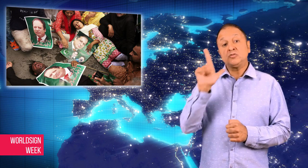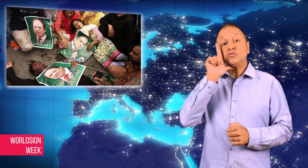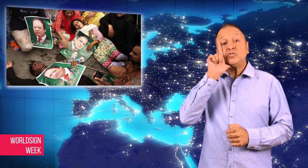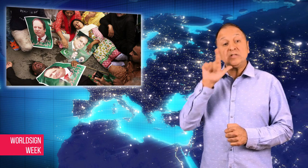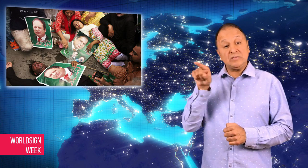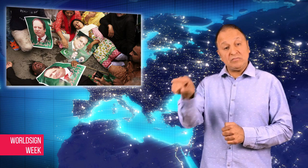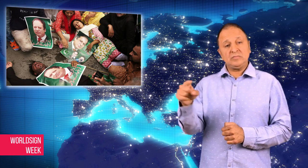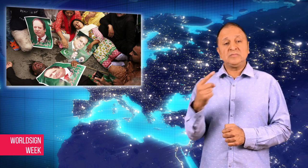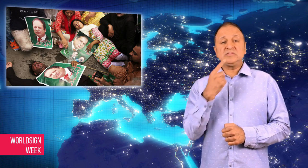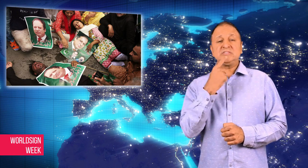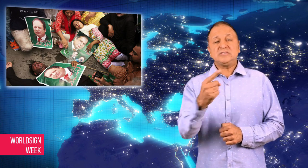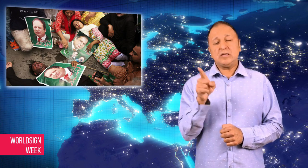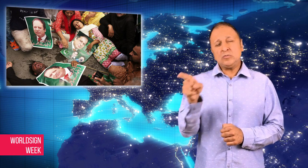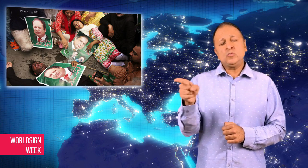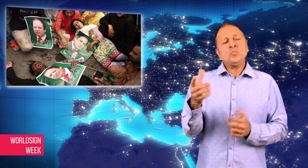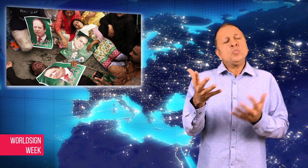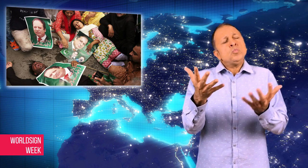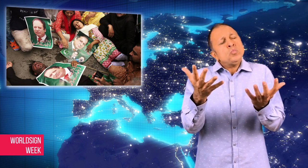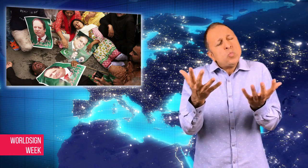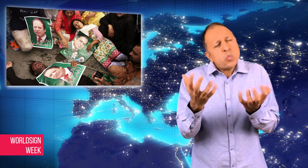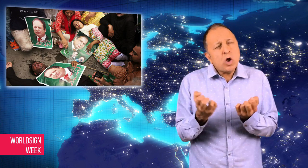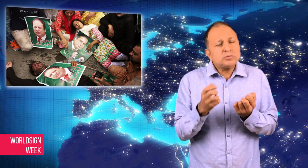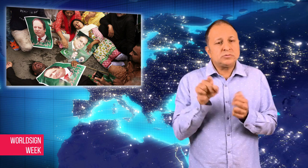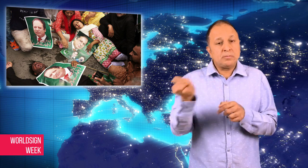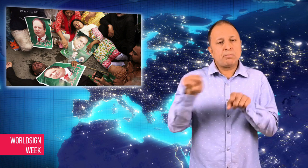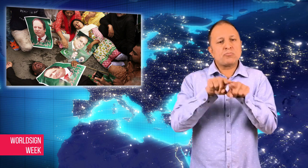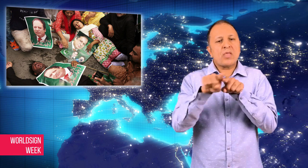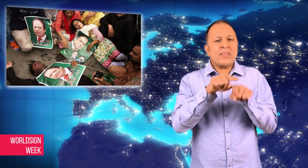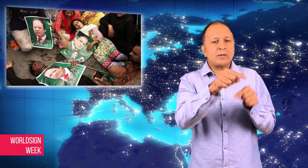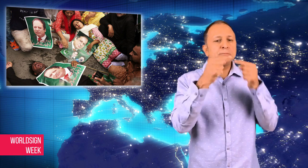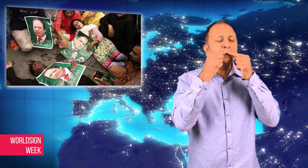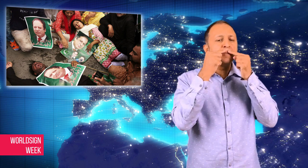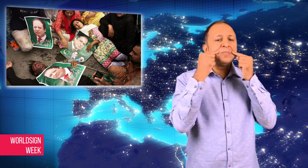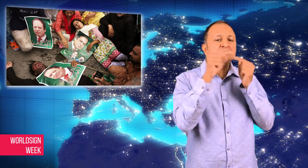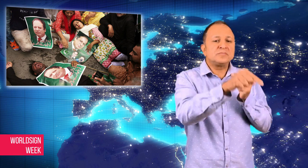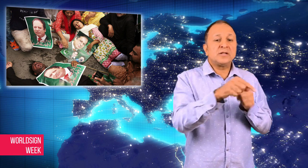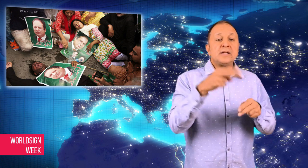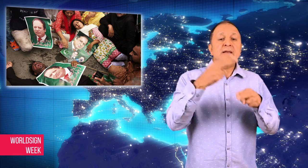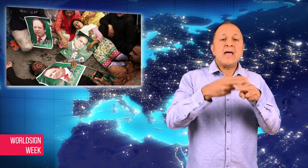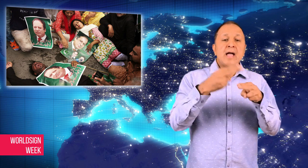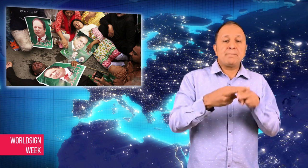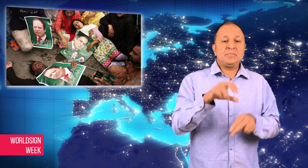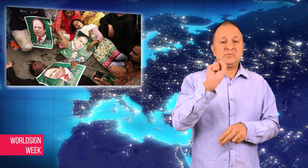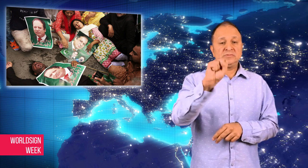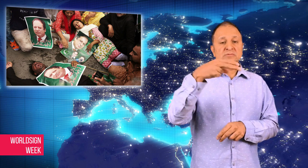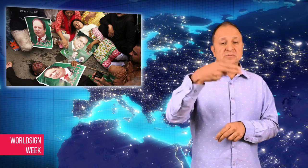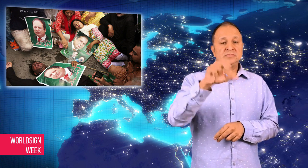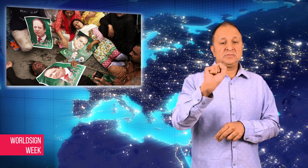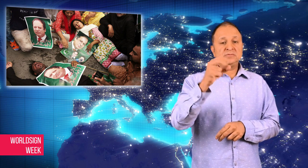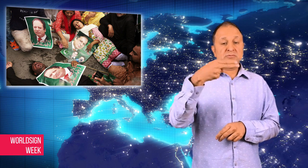Sharif said he selected his brother -